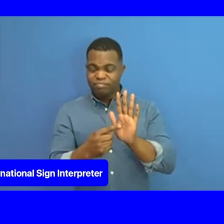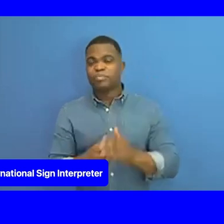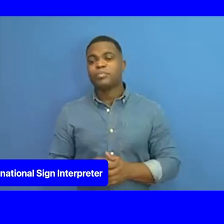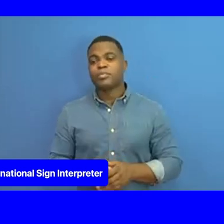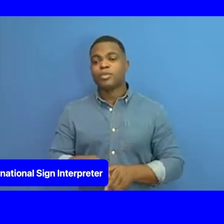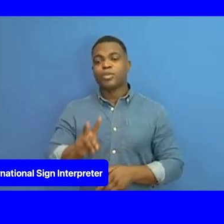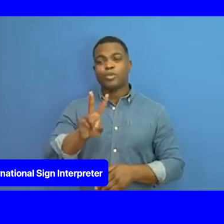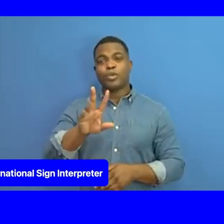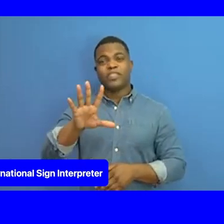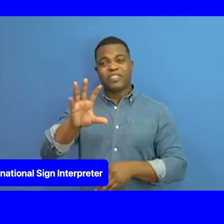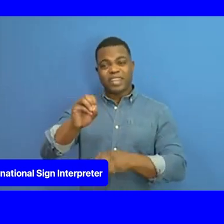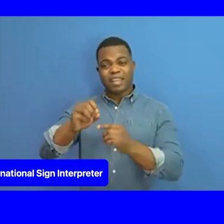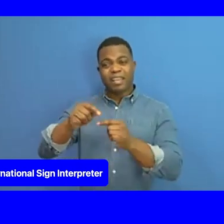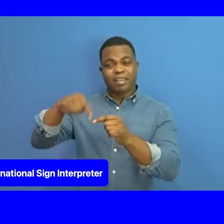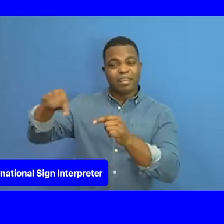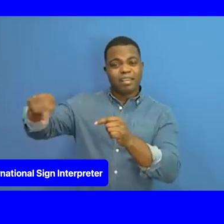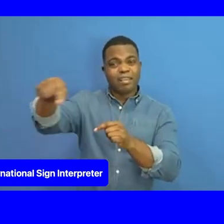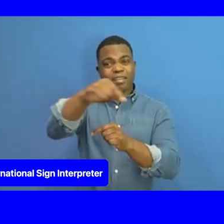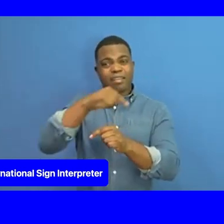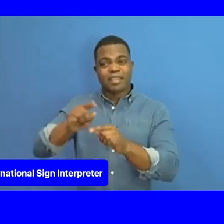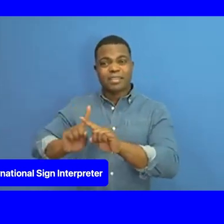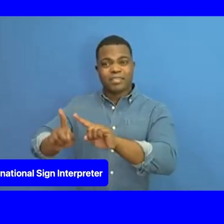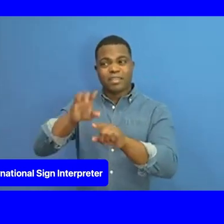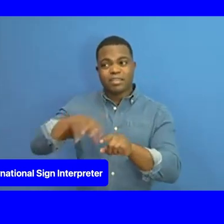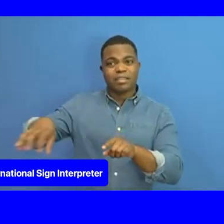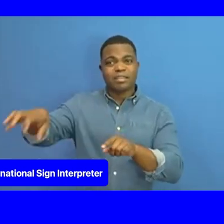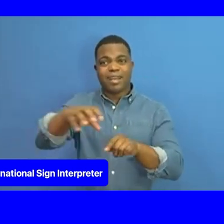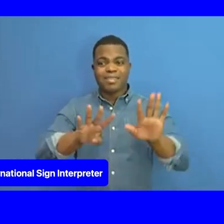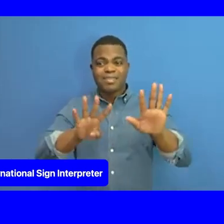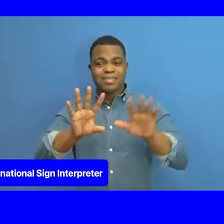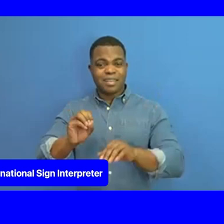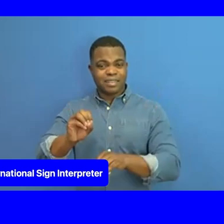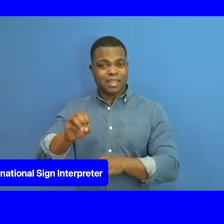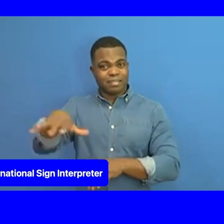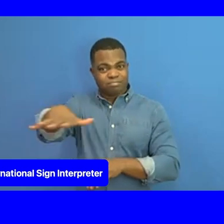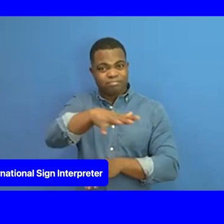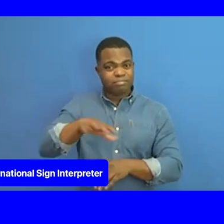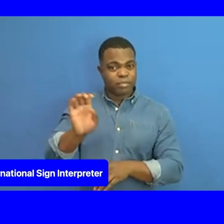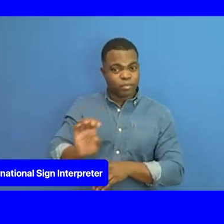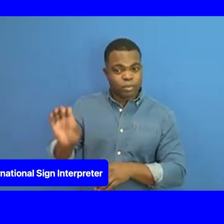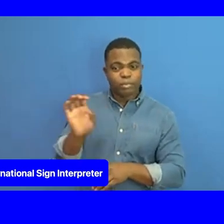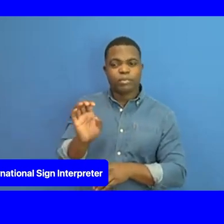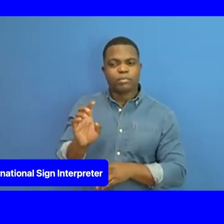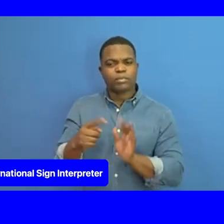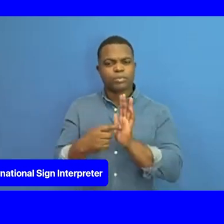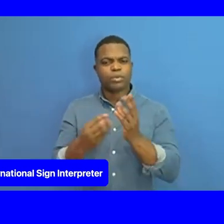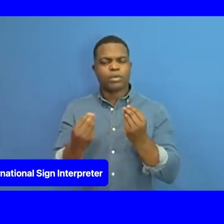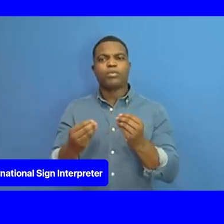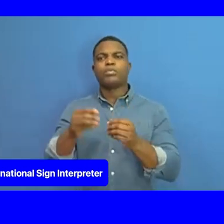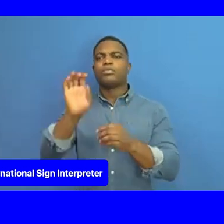with disabilities, promoting Queer, feminist, decolonial, migrant, human-centered,